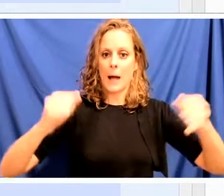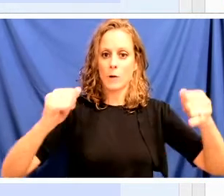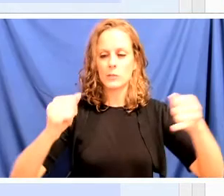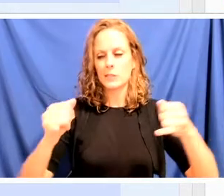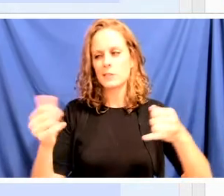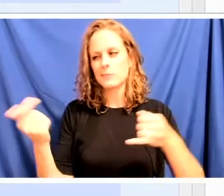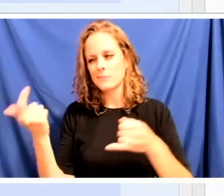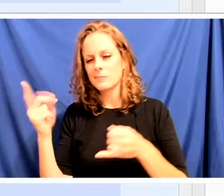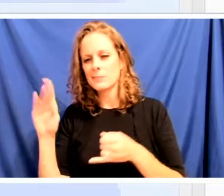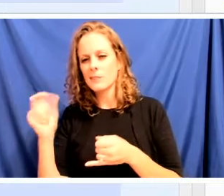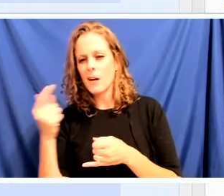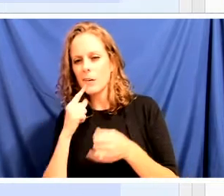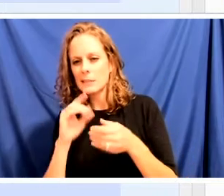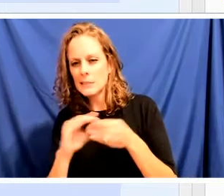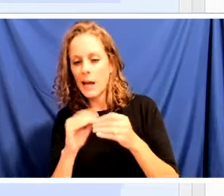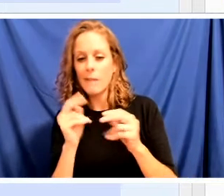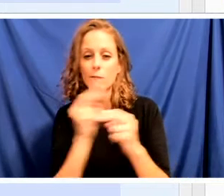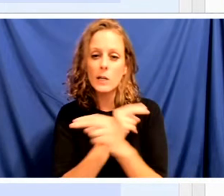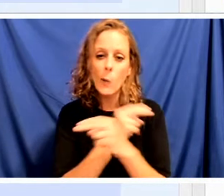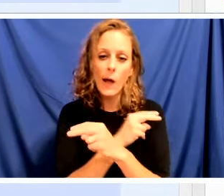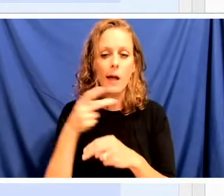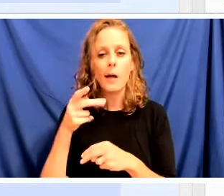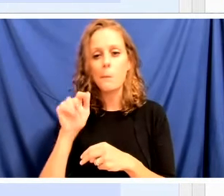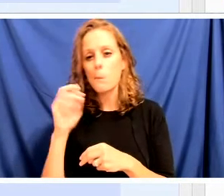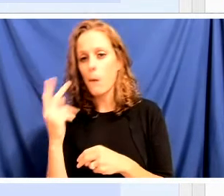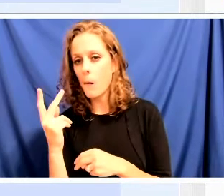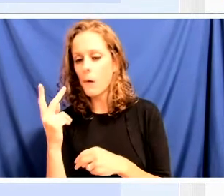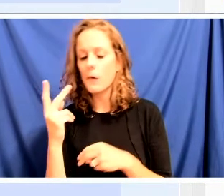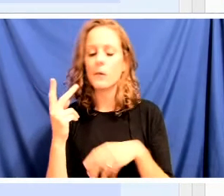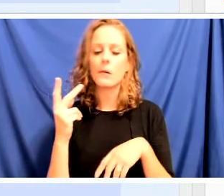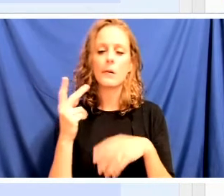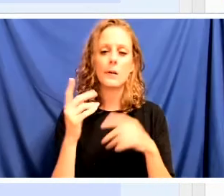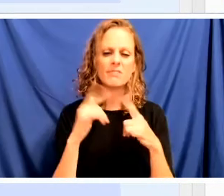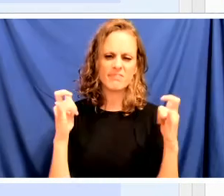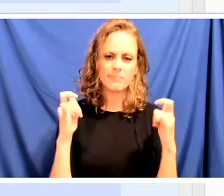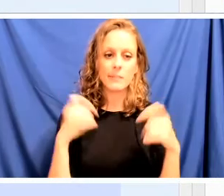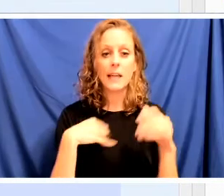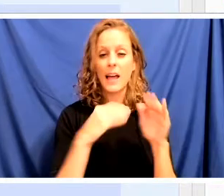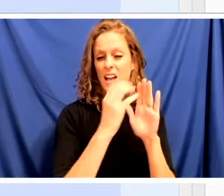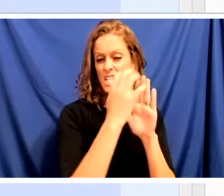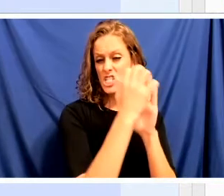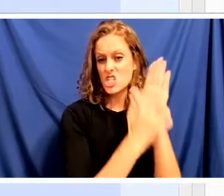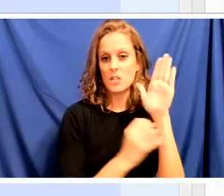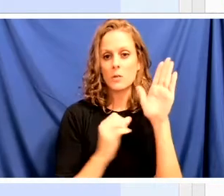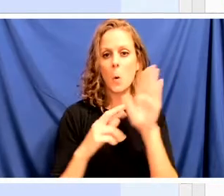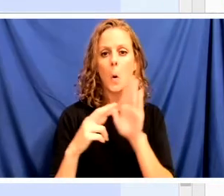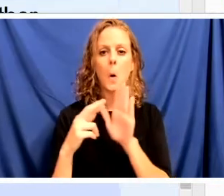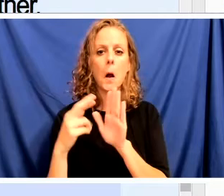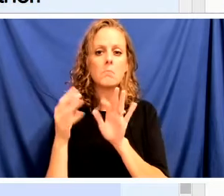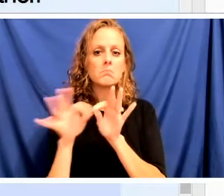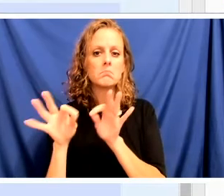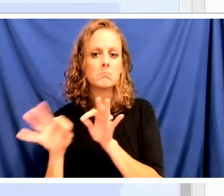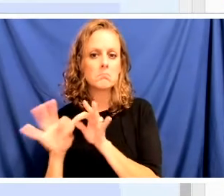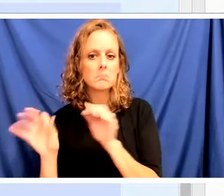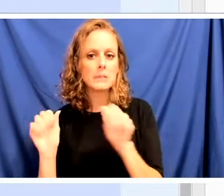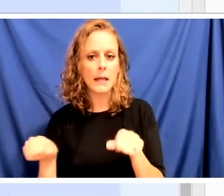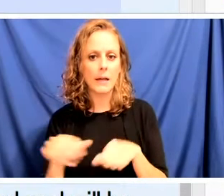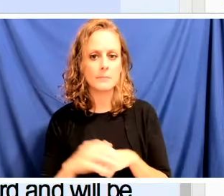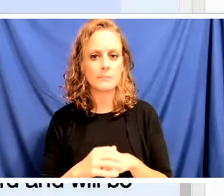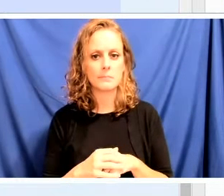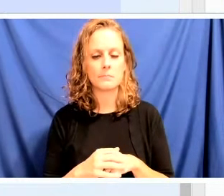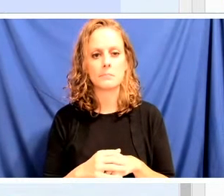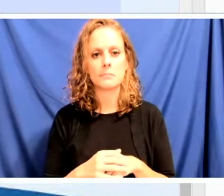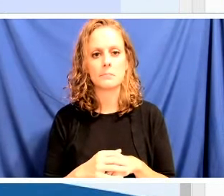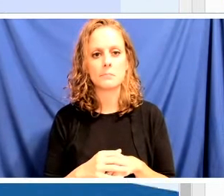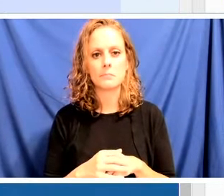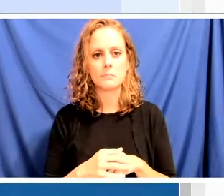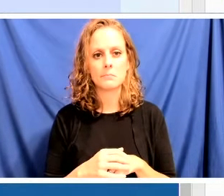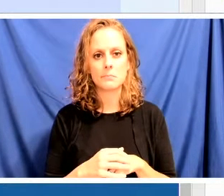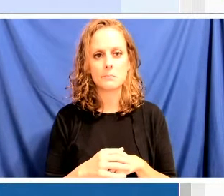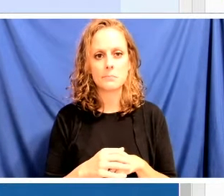You can put that here, you can also fill out as much or as little as you would like you can also share how your community is similar or different than the neighborhoods.